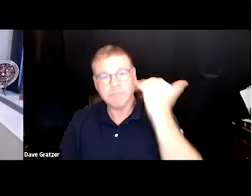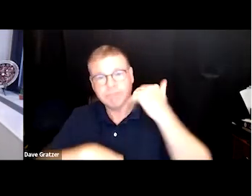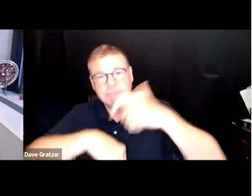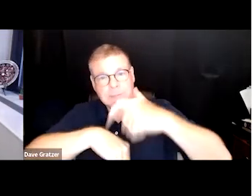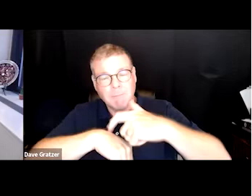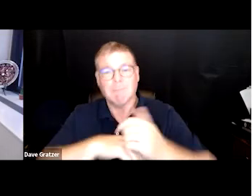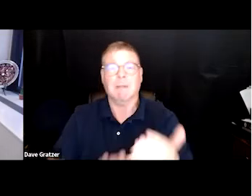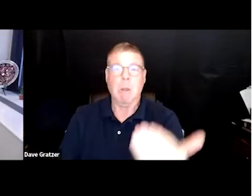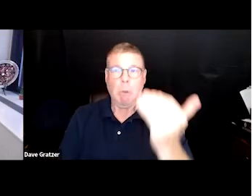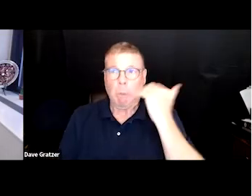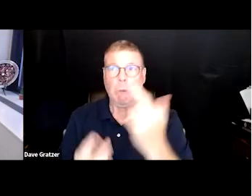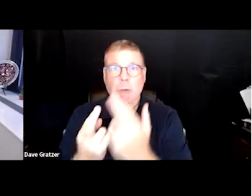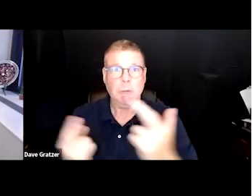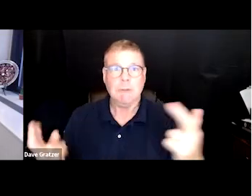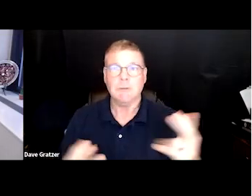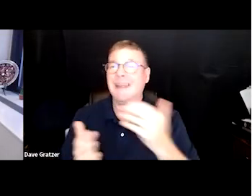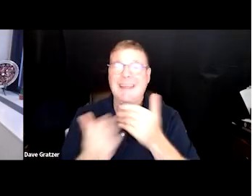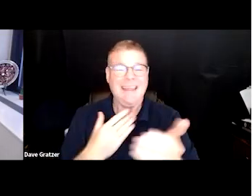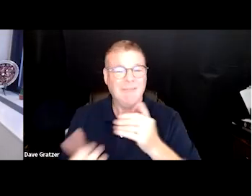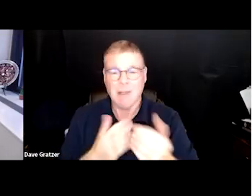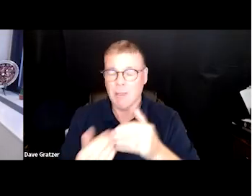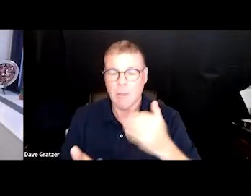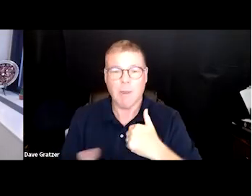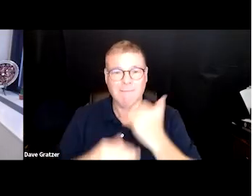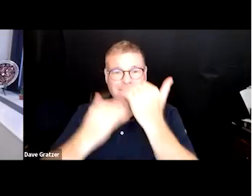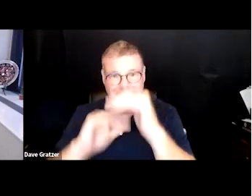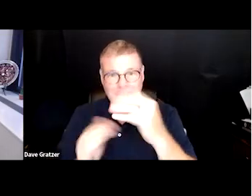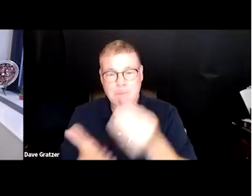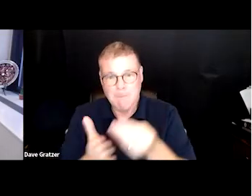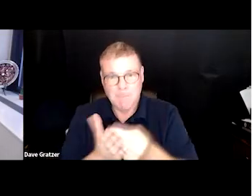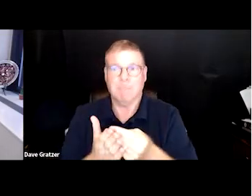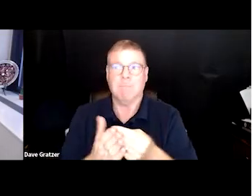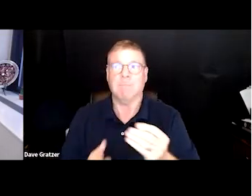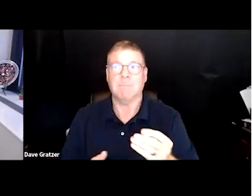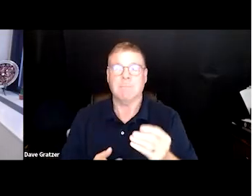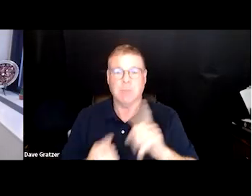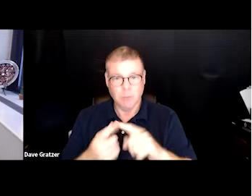And this was despite limited funding to support these treatments.